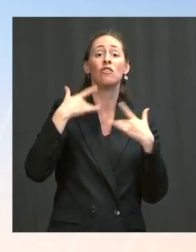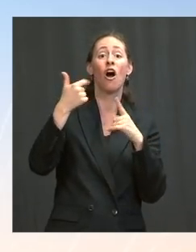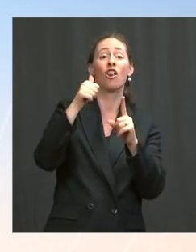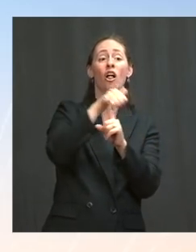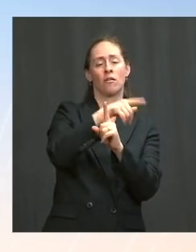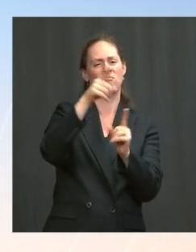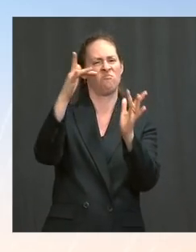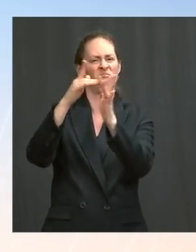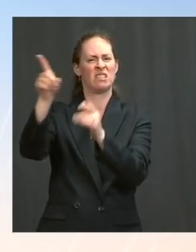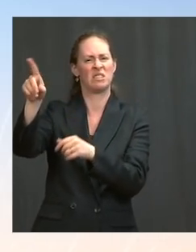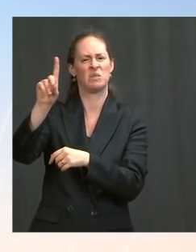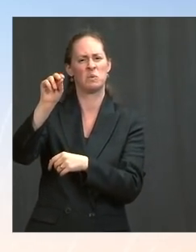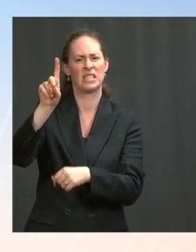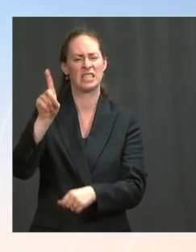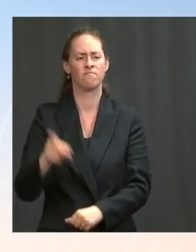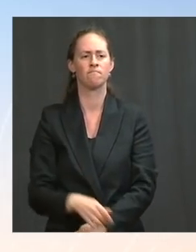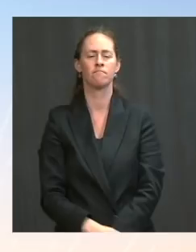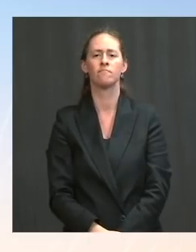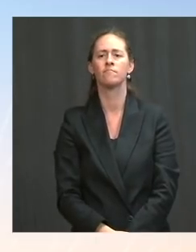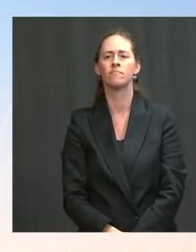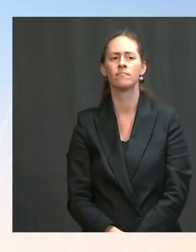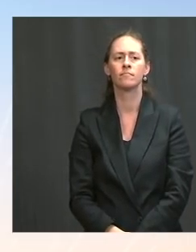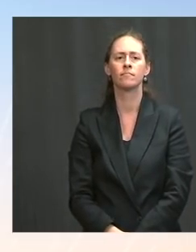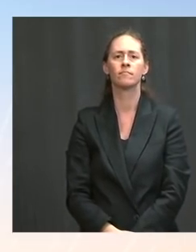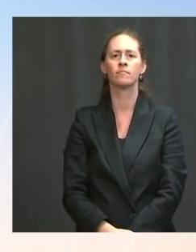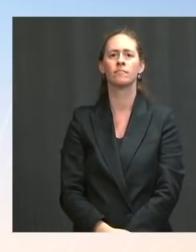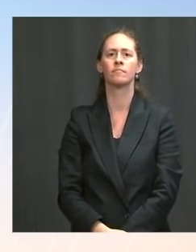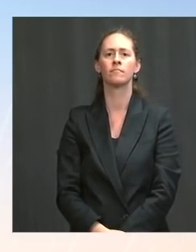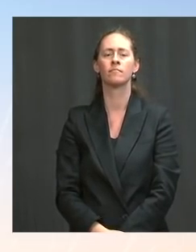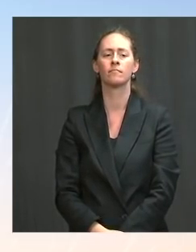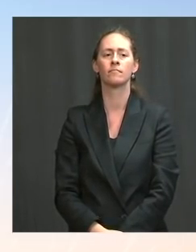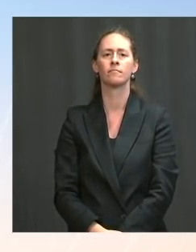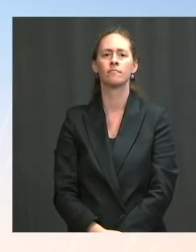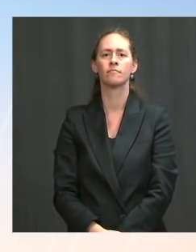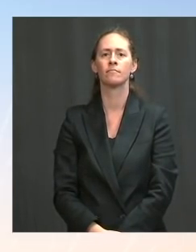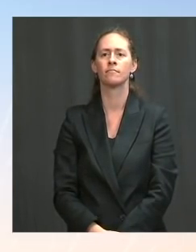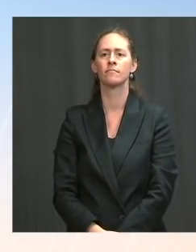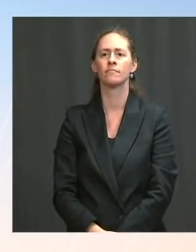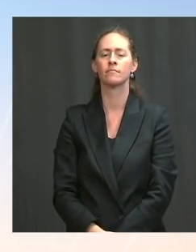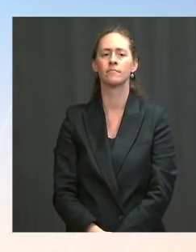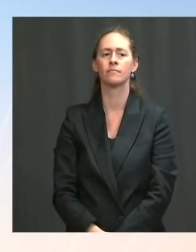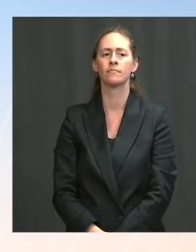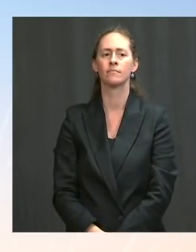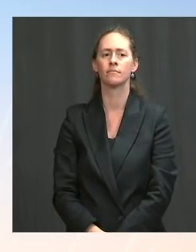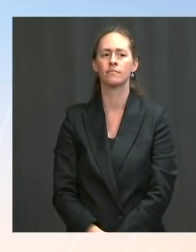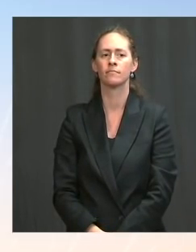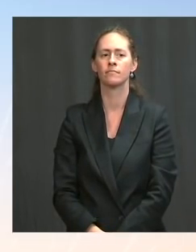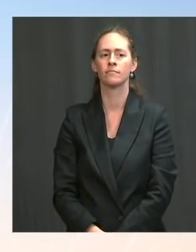The Press: Hi, Jen. Thanks for taking my question. I wanted to ask you what the administr- -- or, excuse me, what President Biden and the White House